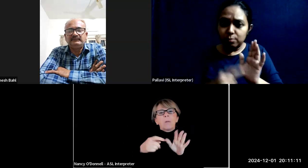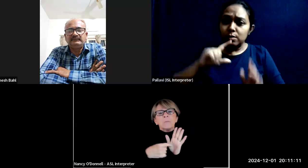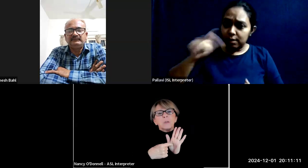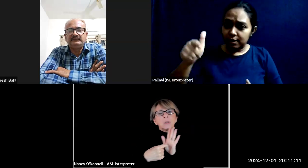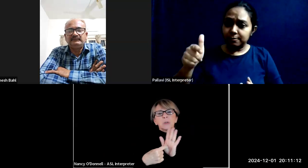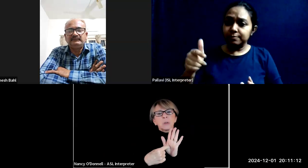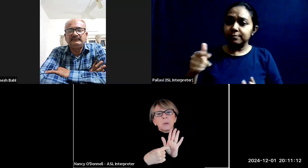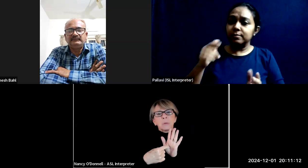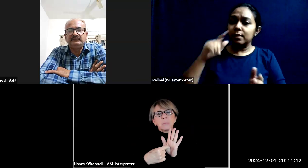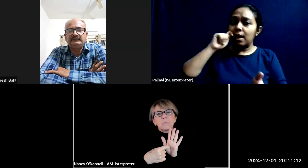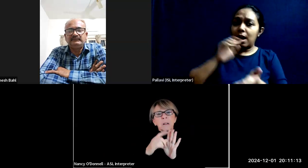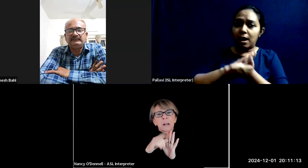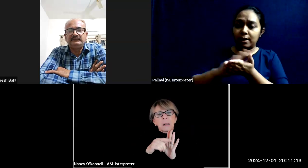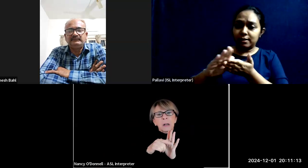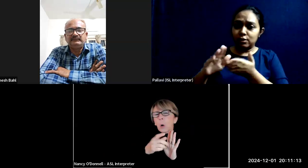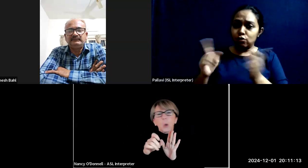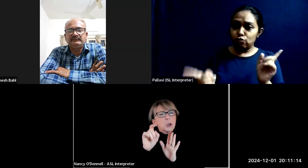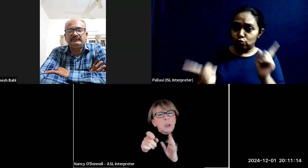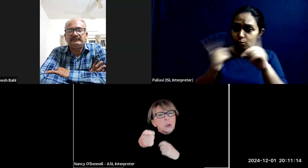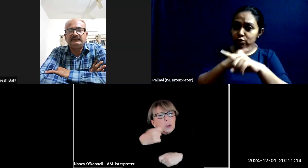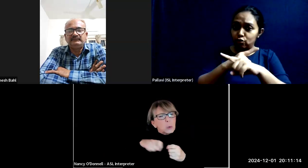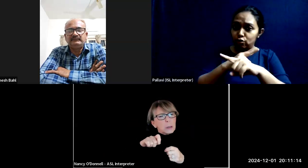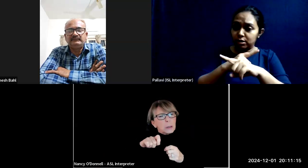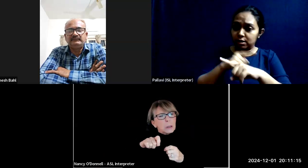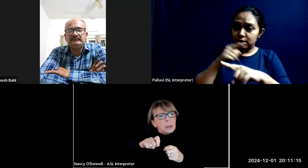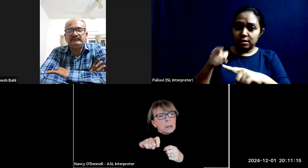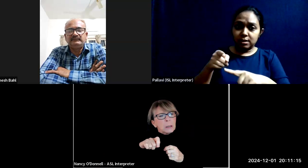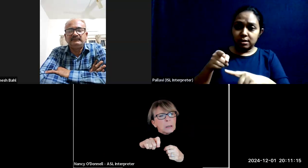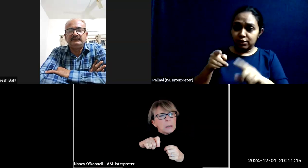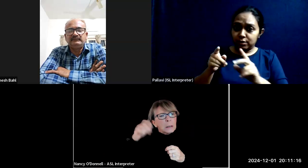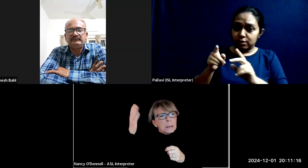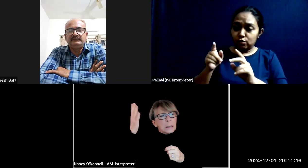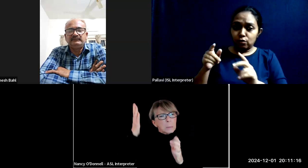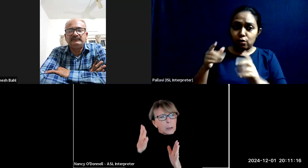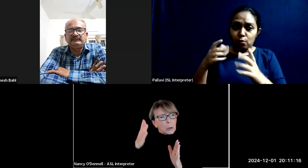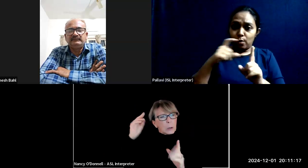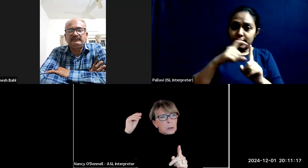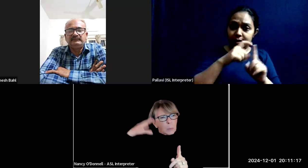Go ahead, Hunny . Should I switch you as the speaker or you want to continue with Dinesh for a while?